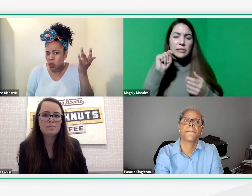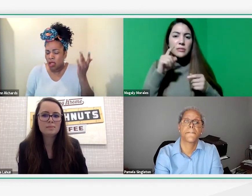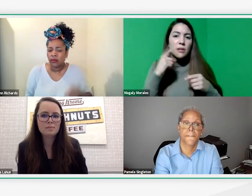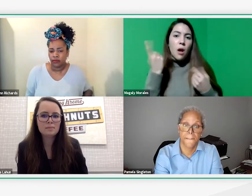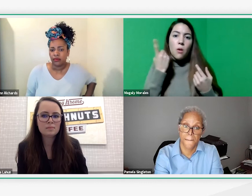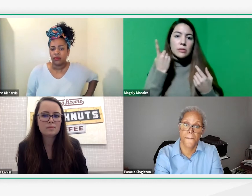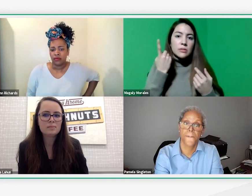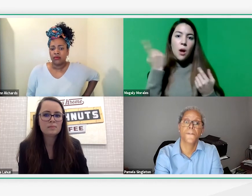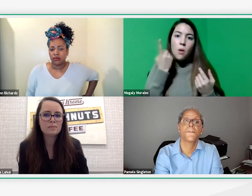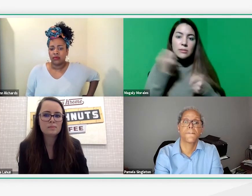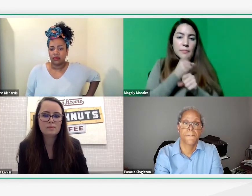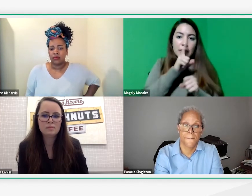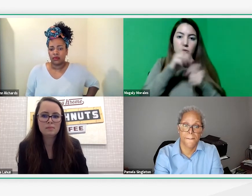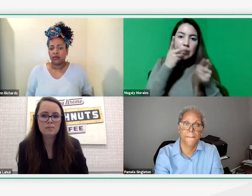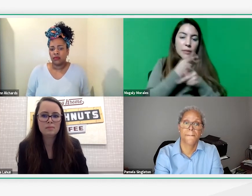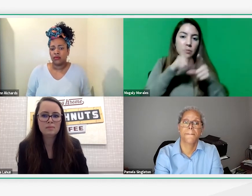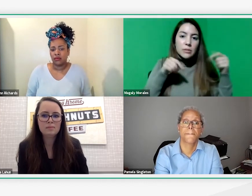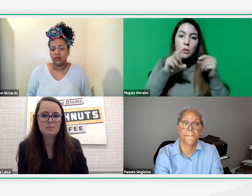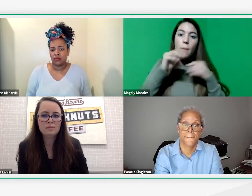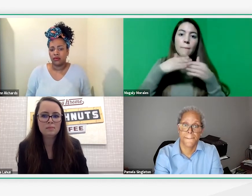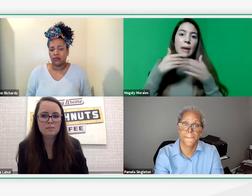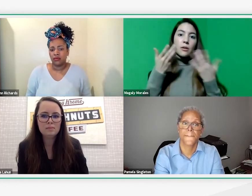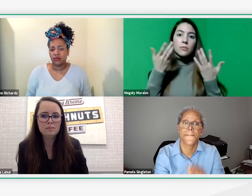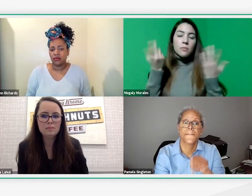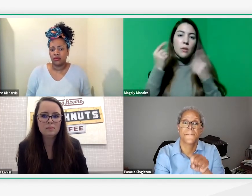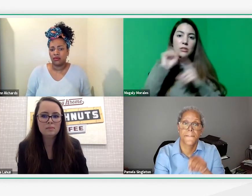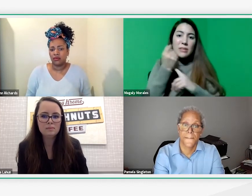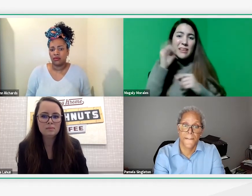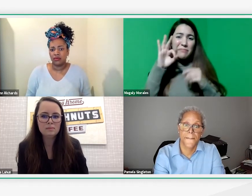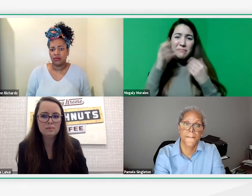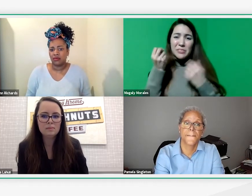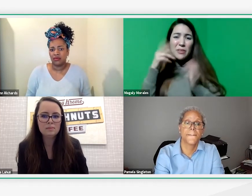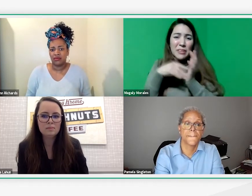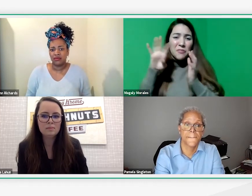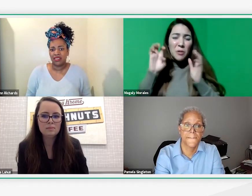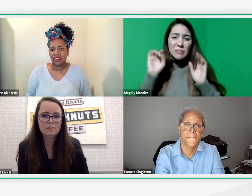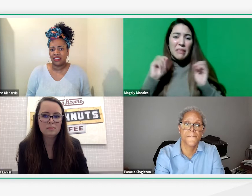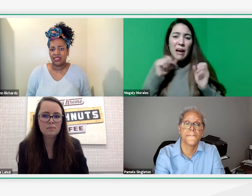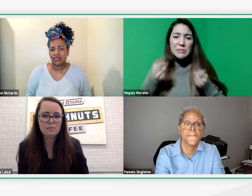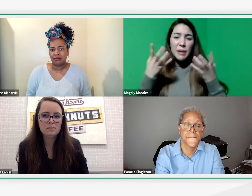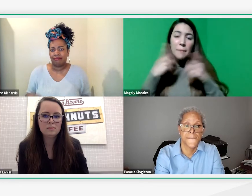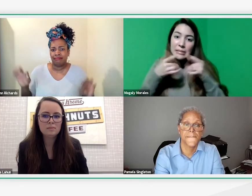We have to make sure that we have this documentation. We